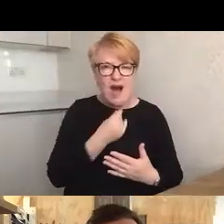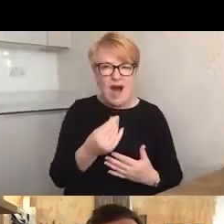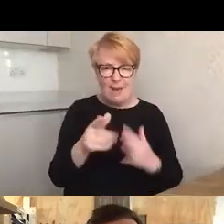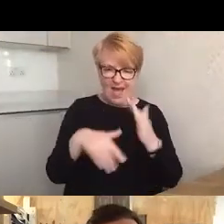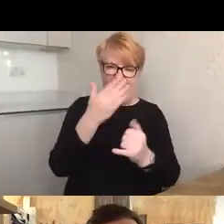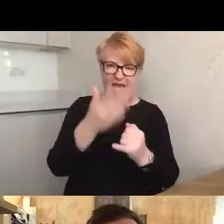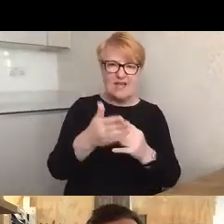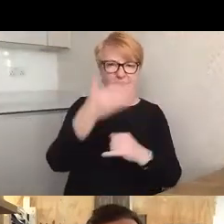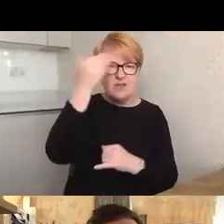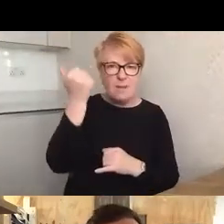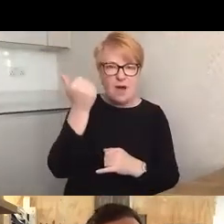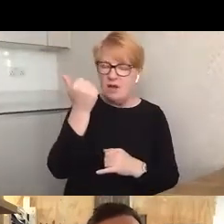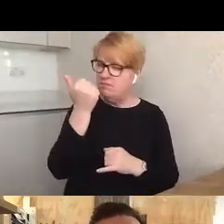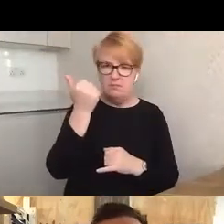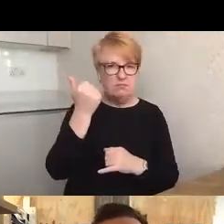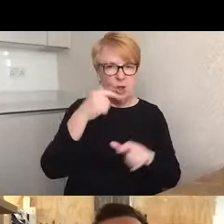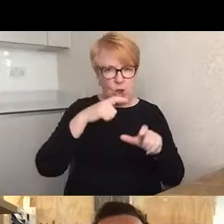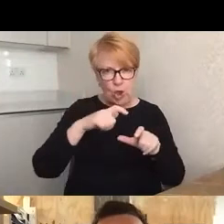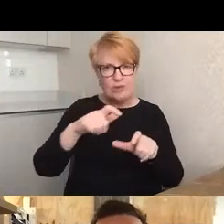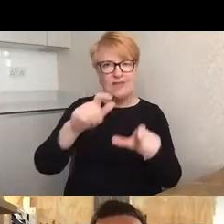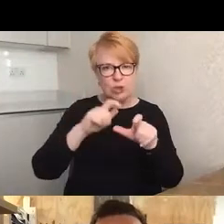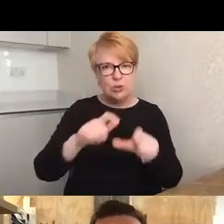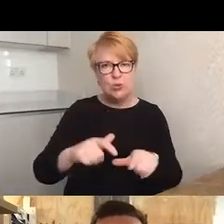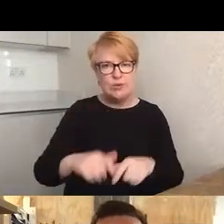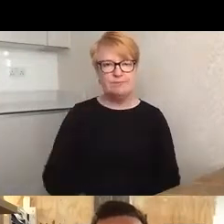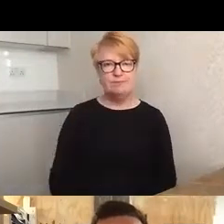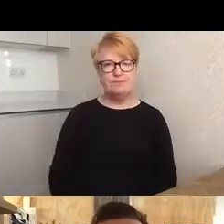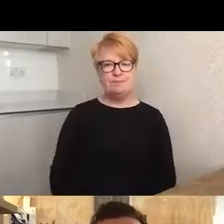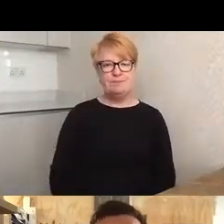This continued and continued. >> MAT: So what Avril is doing